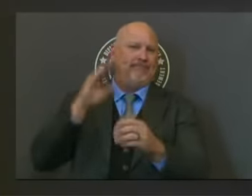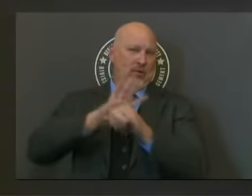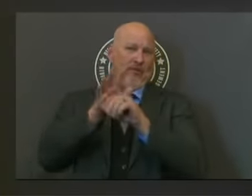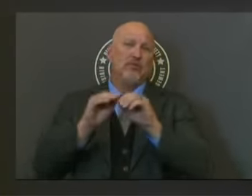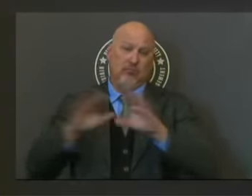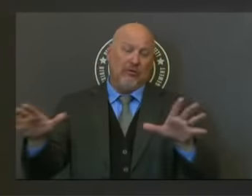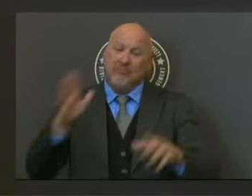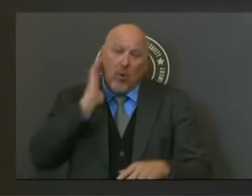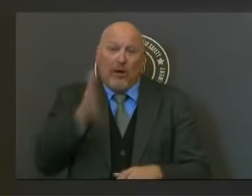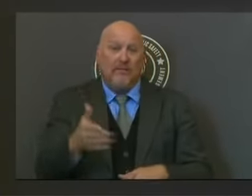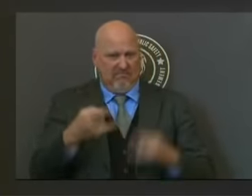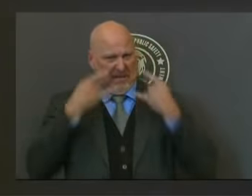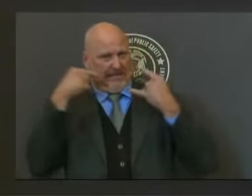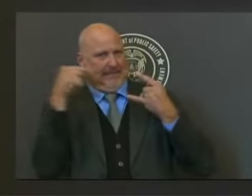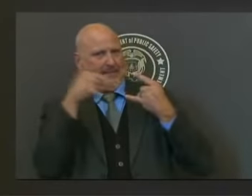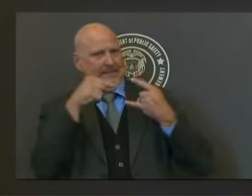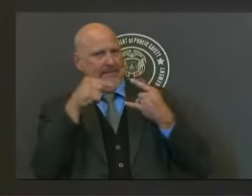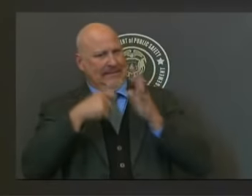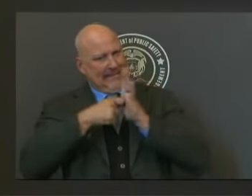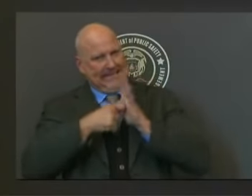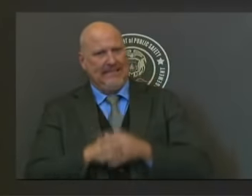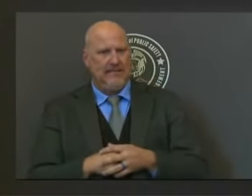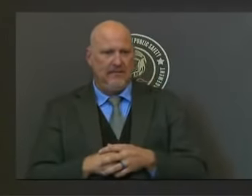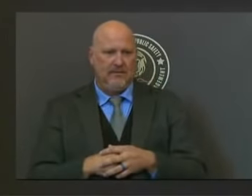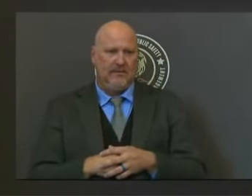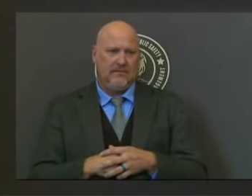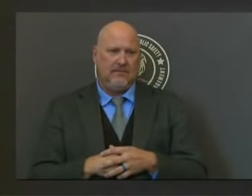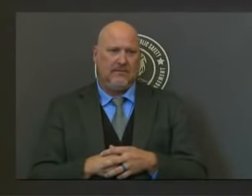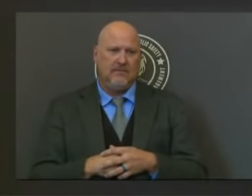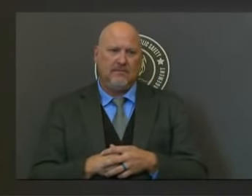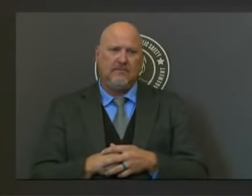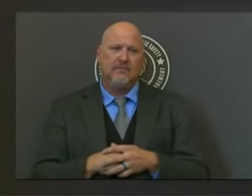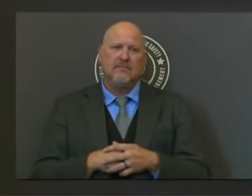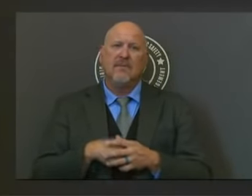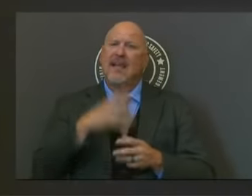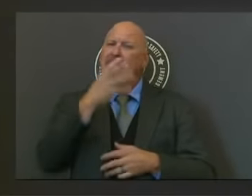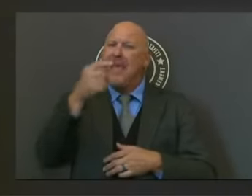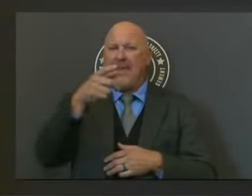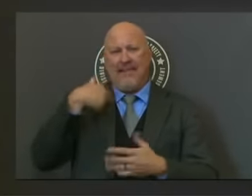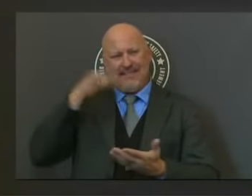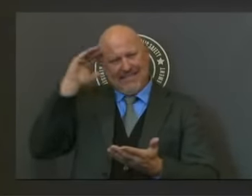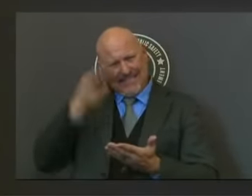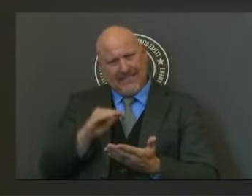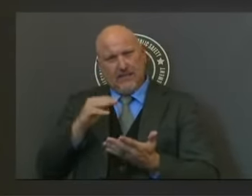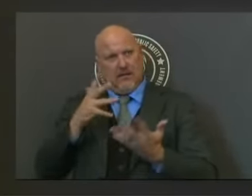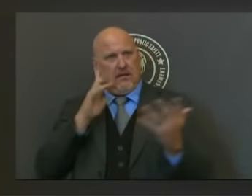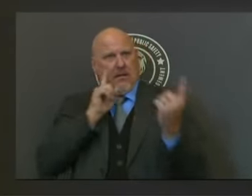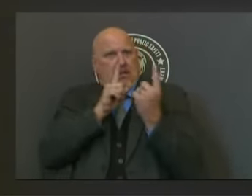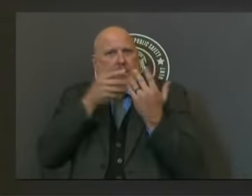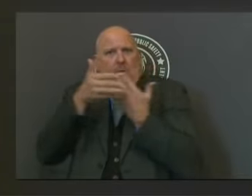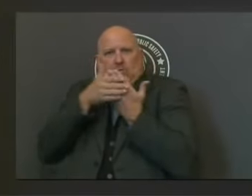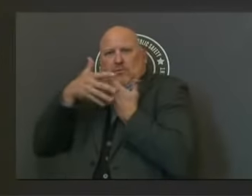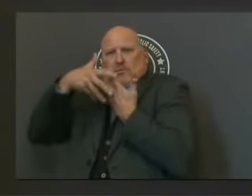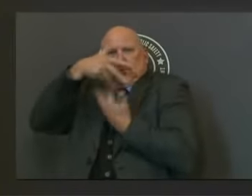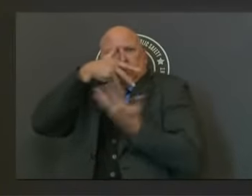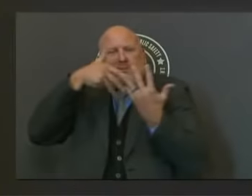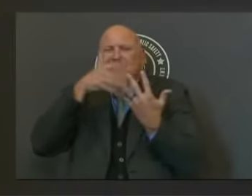possible and if you choose a socialize with people try to do